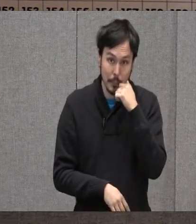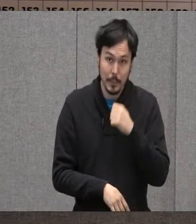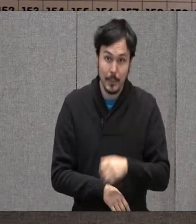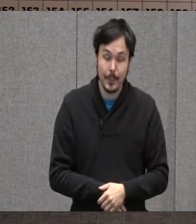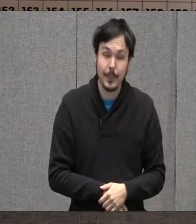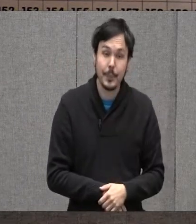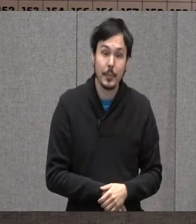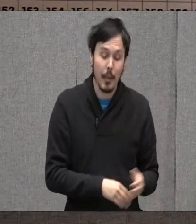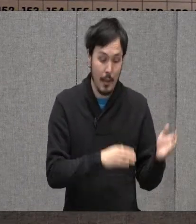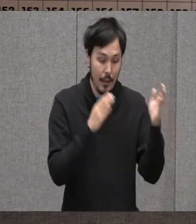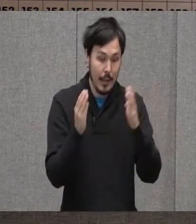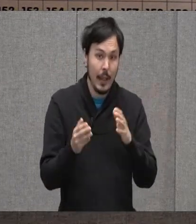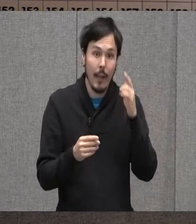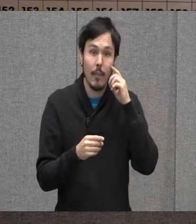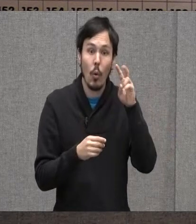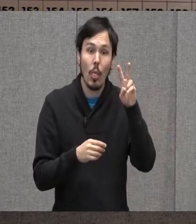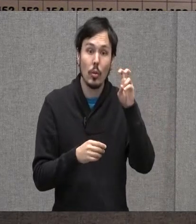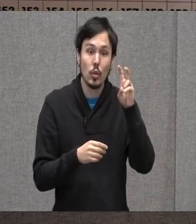Zero, two, four, six, eight.